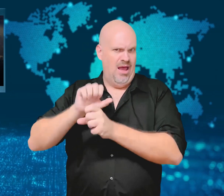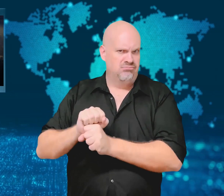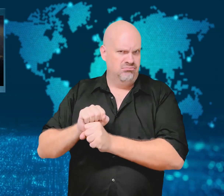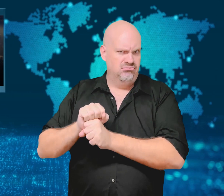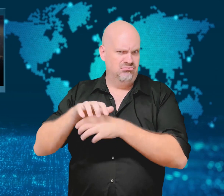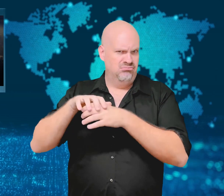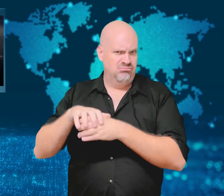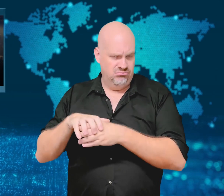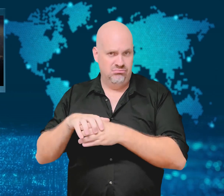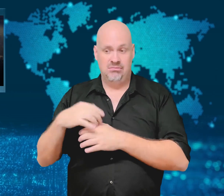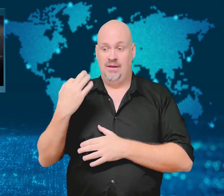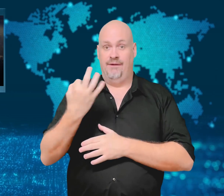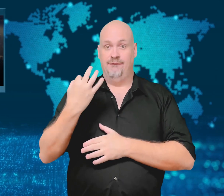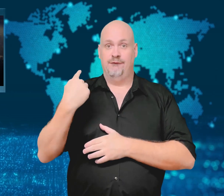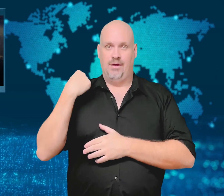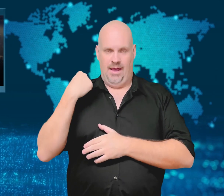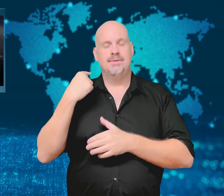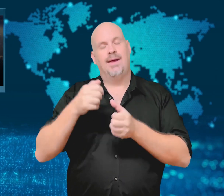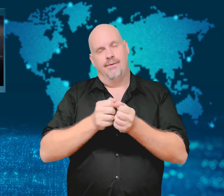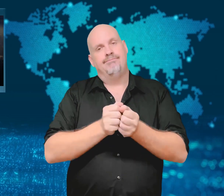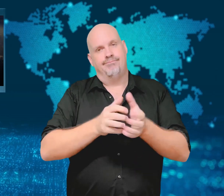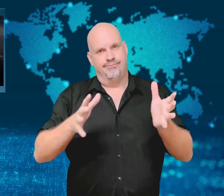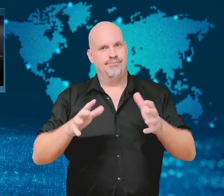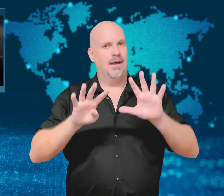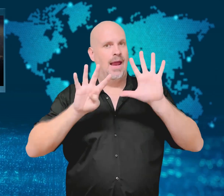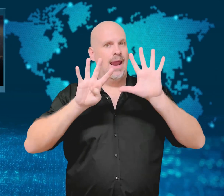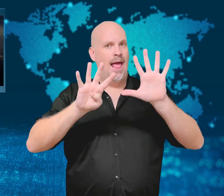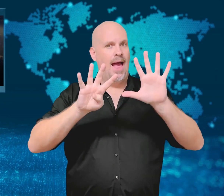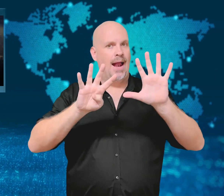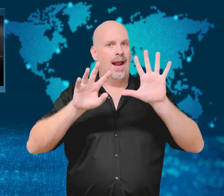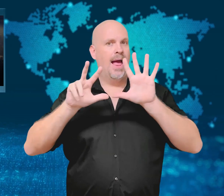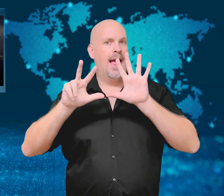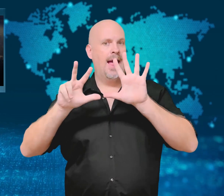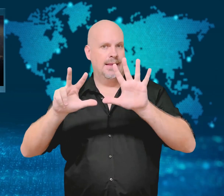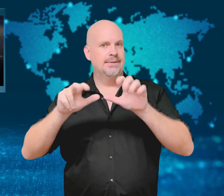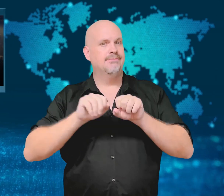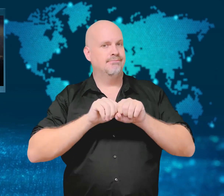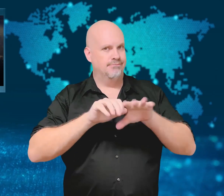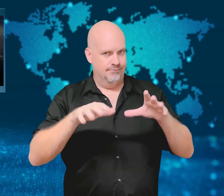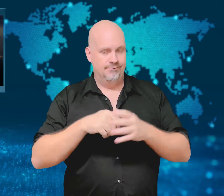On Friday, the group released 98 riverboat passengers,